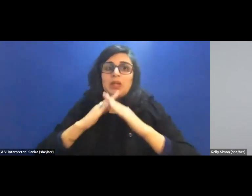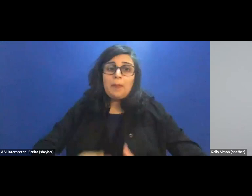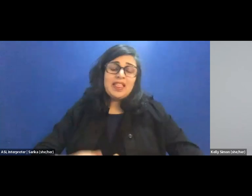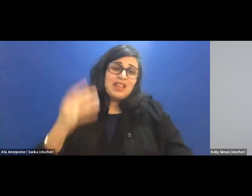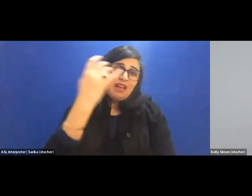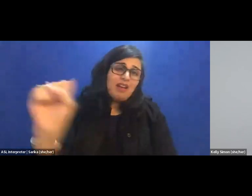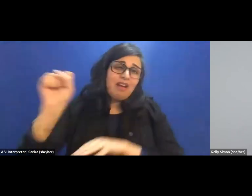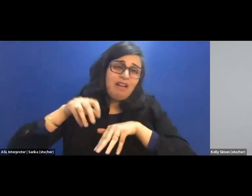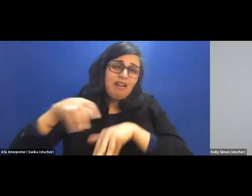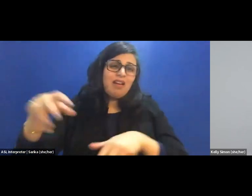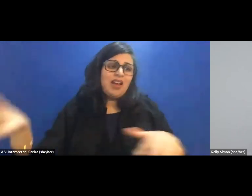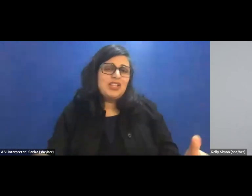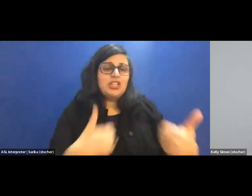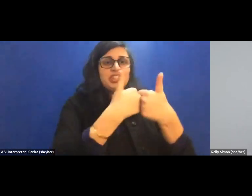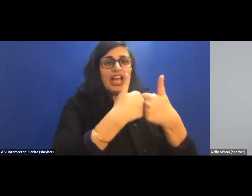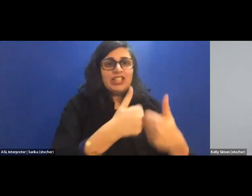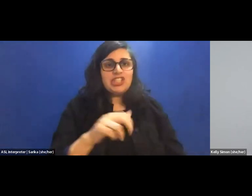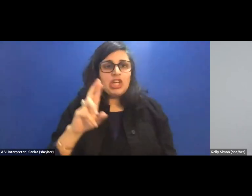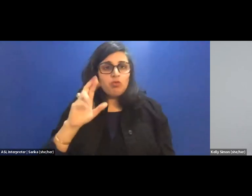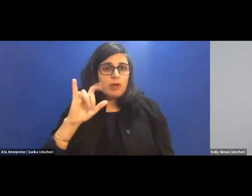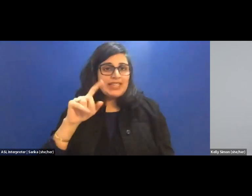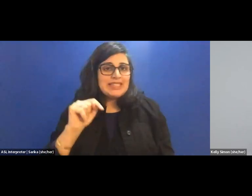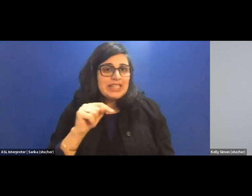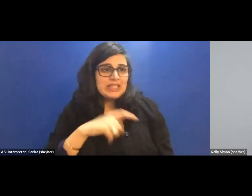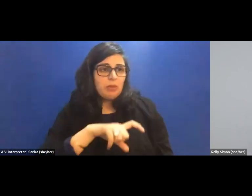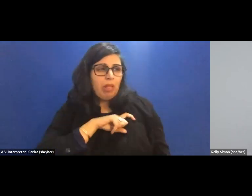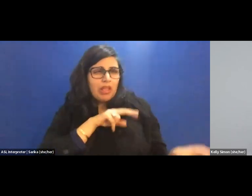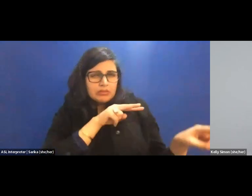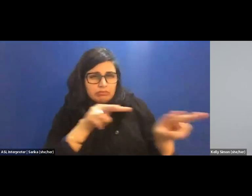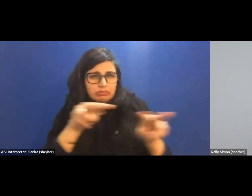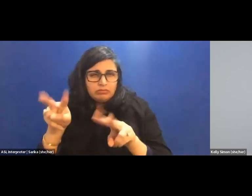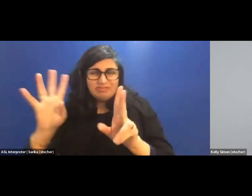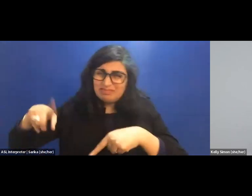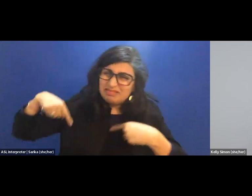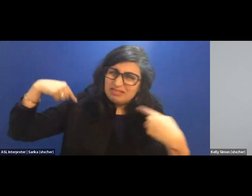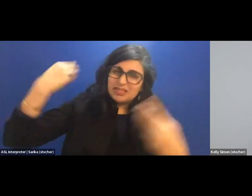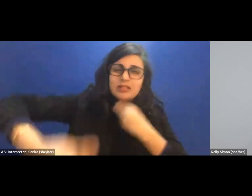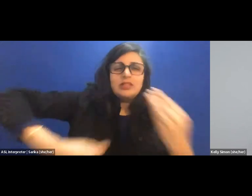in the daily interactions and in response to peaceful protests challenging